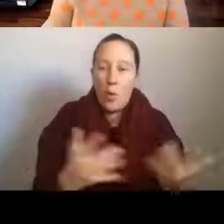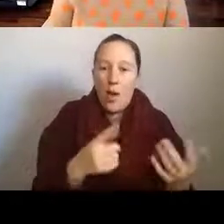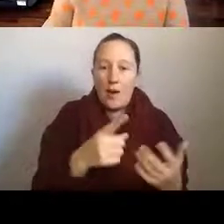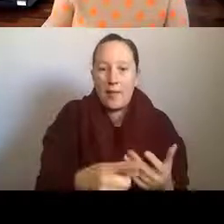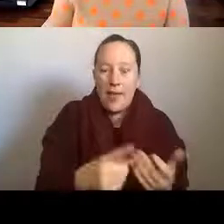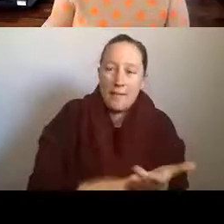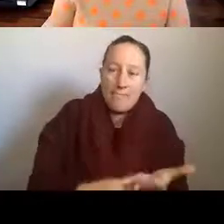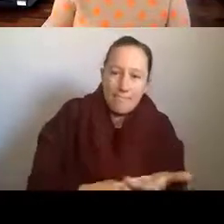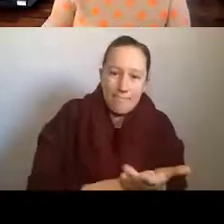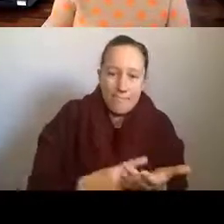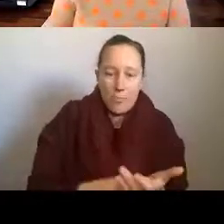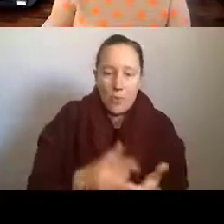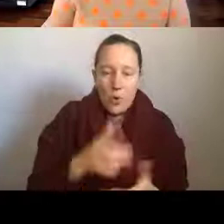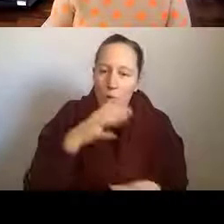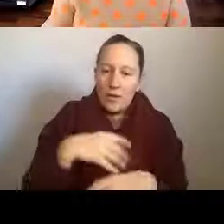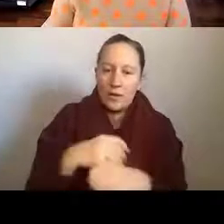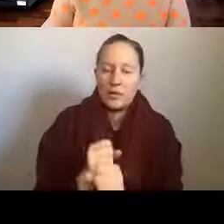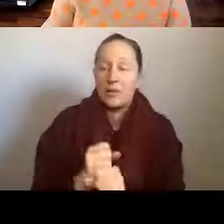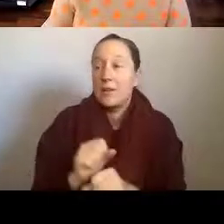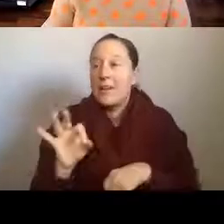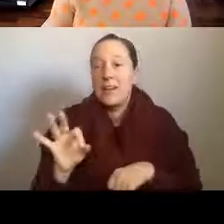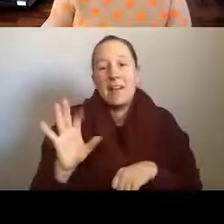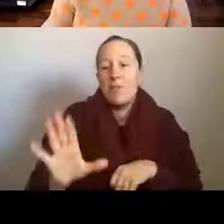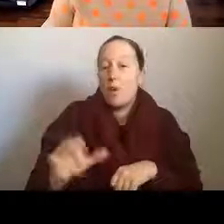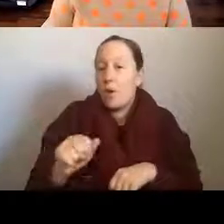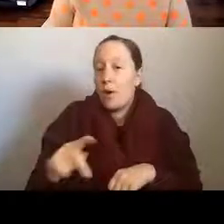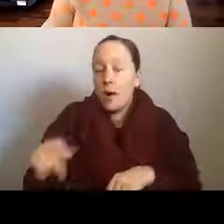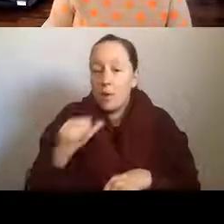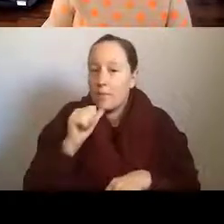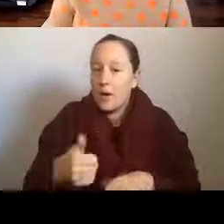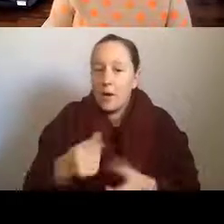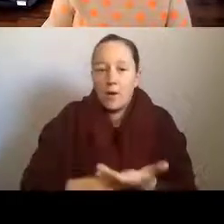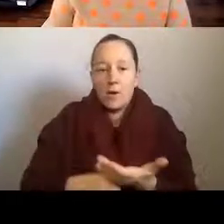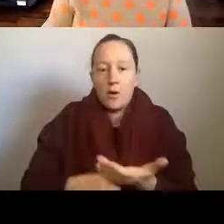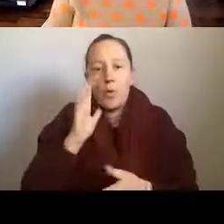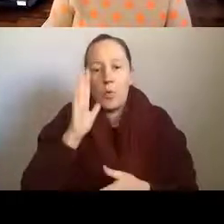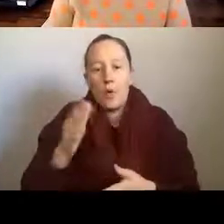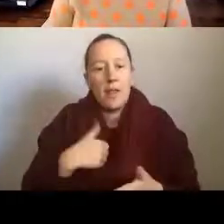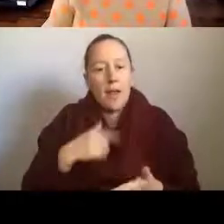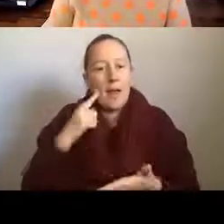Even if your application wasn't discussed, you'll get written critiques from all the assigned reviewers